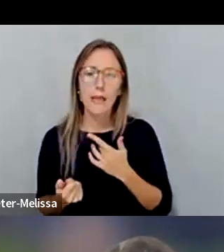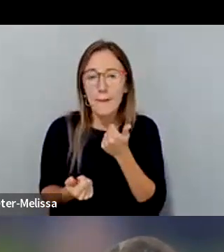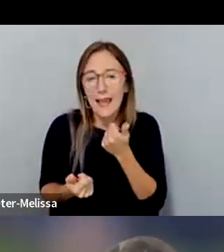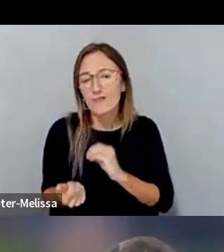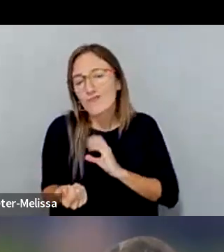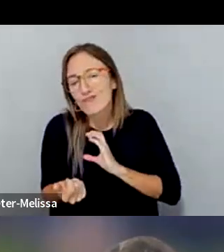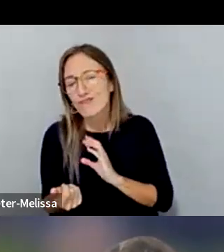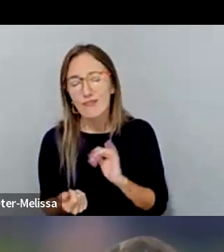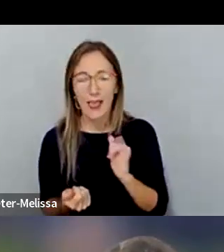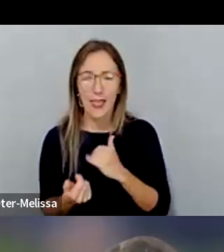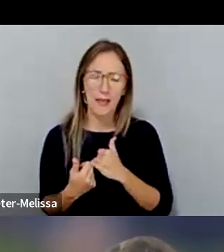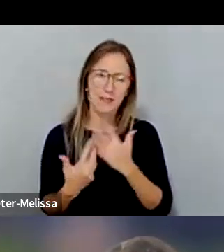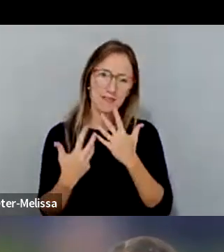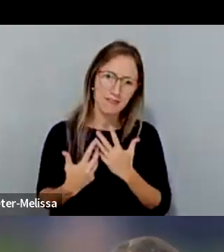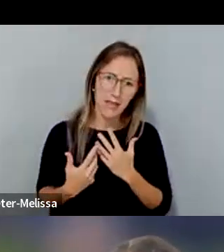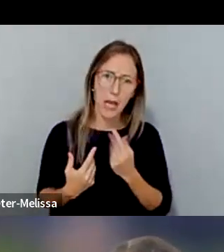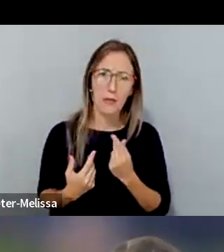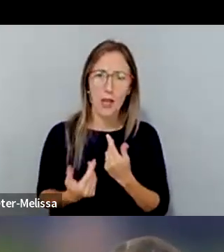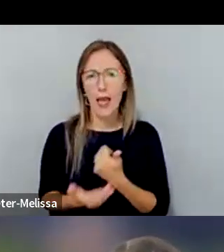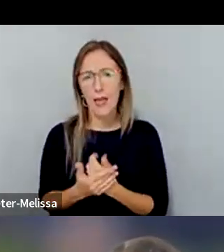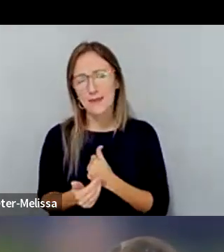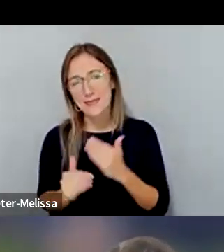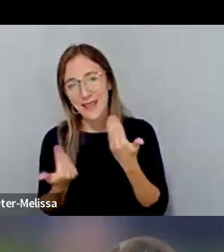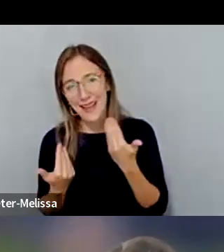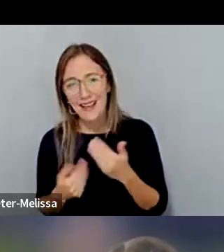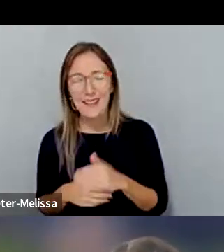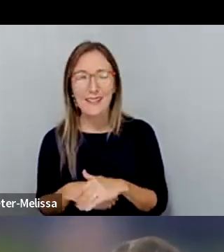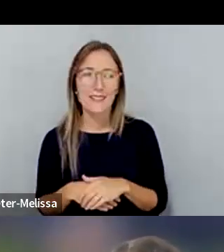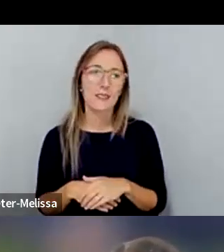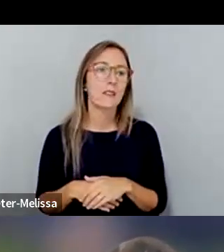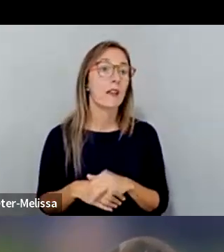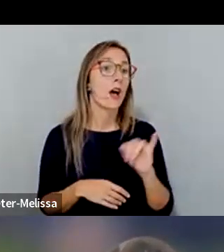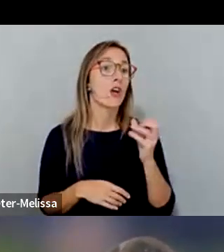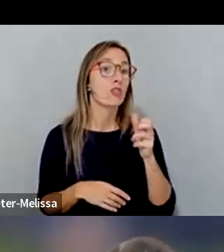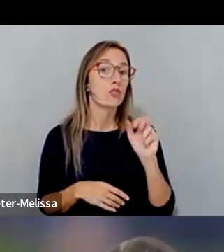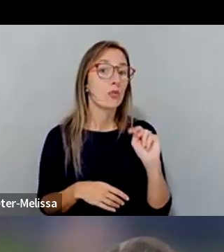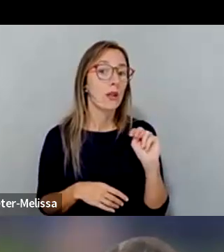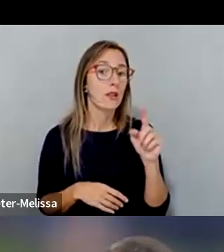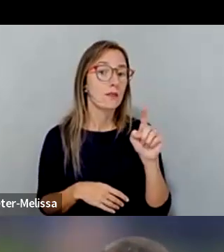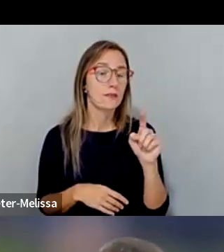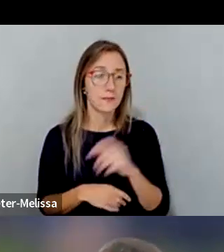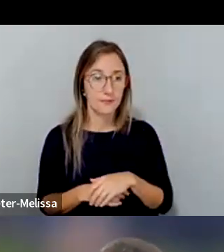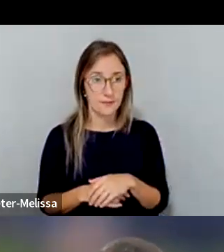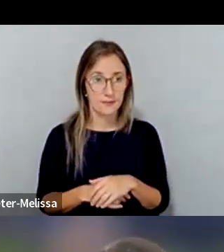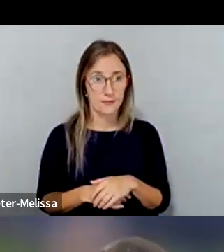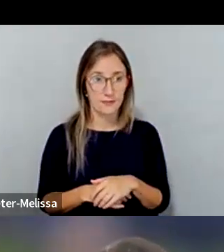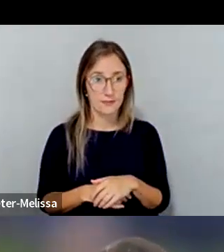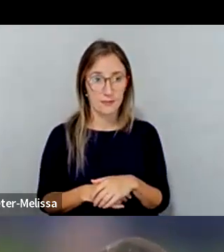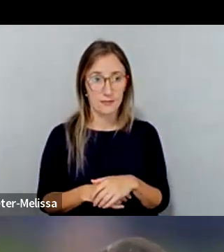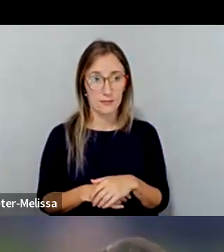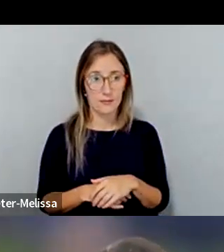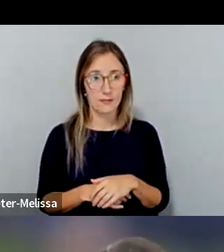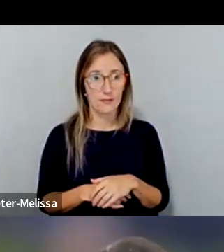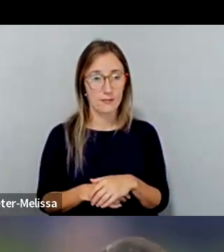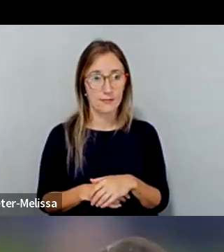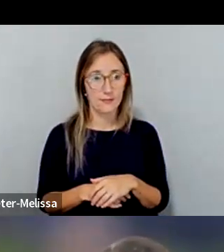disability. And emotional support animal helps people feel better and is